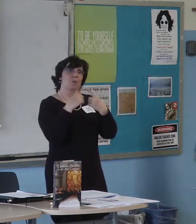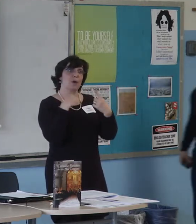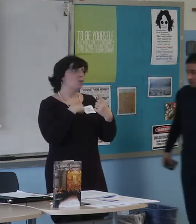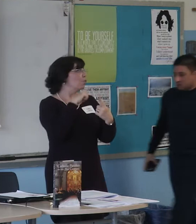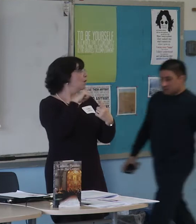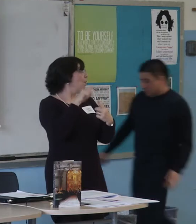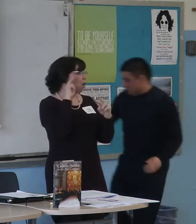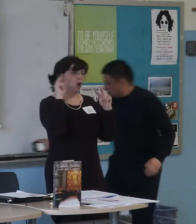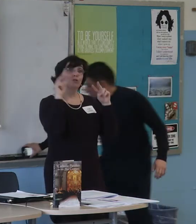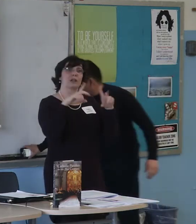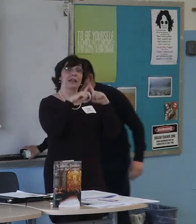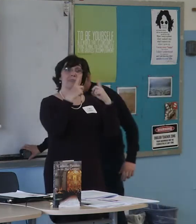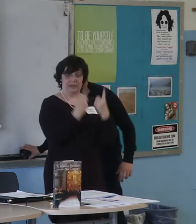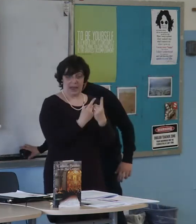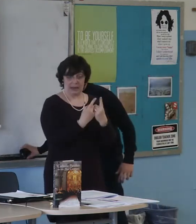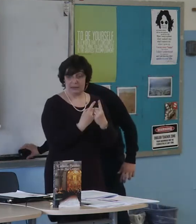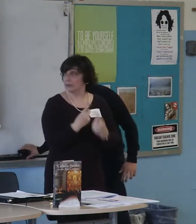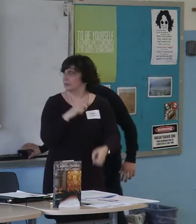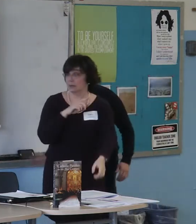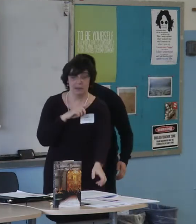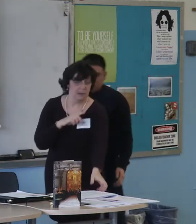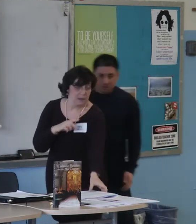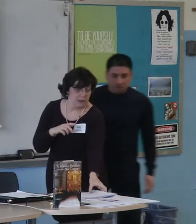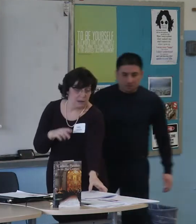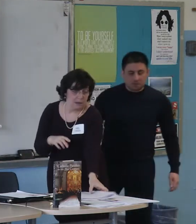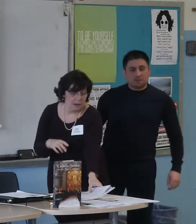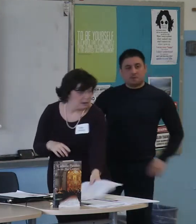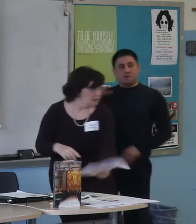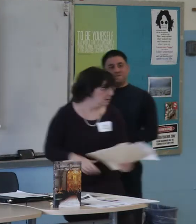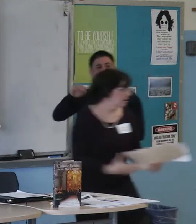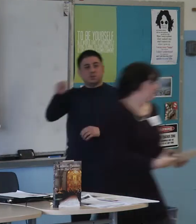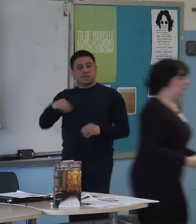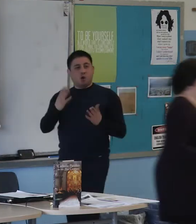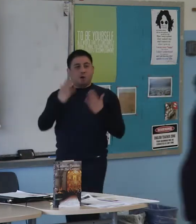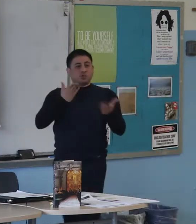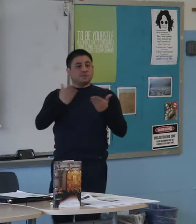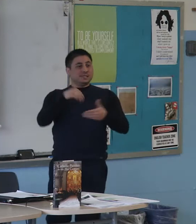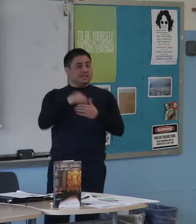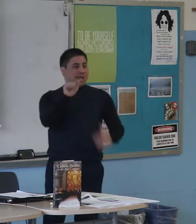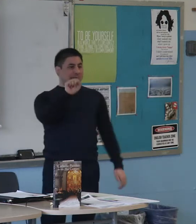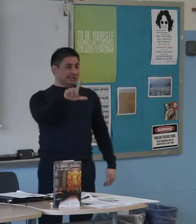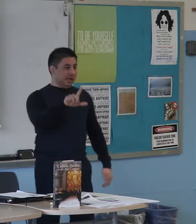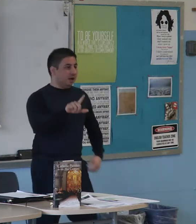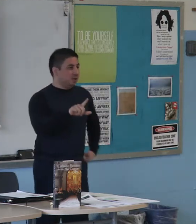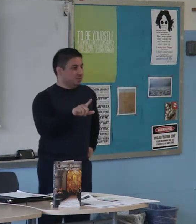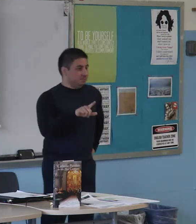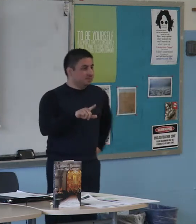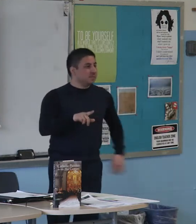at diocese, 40 percent offers services in American Sign Language, and then the